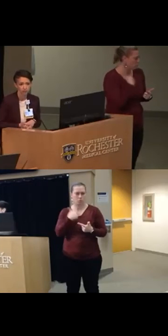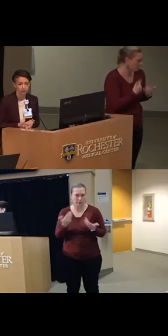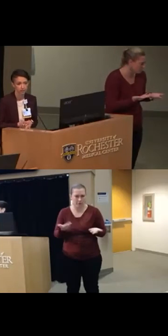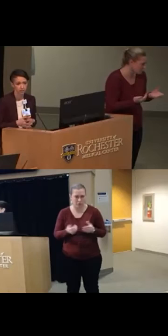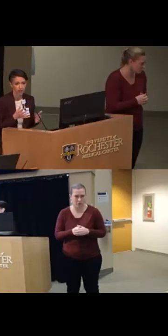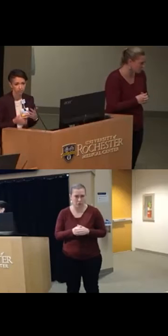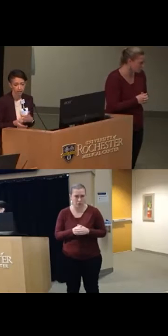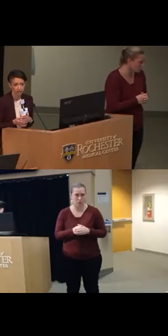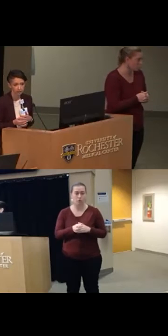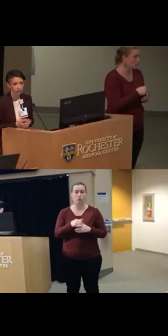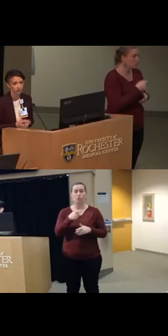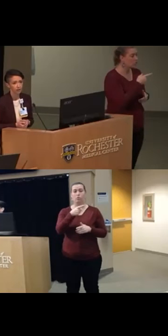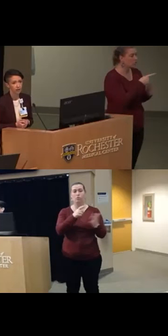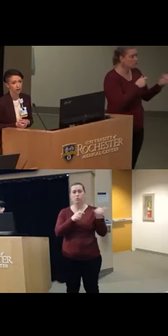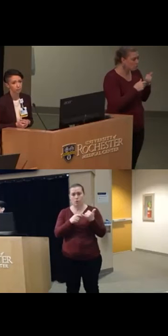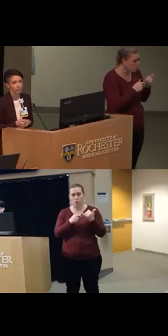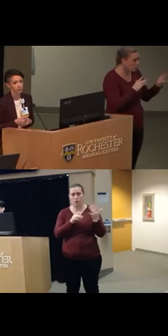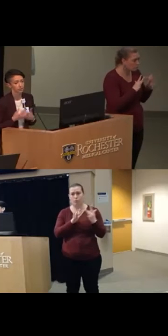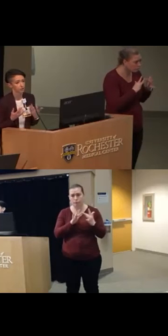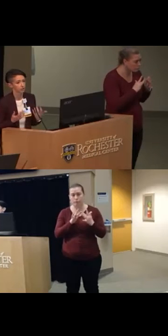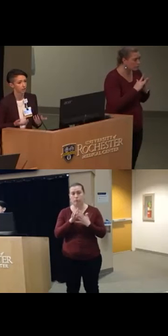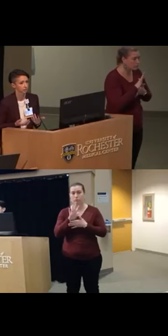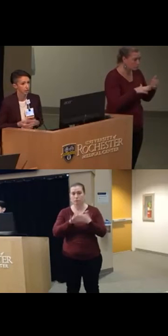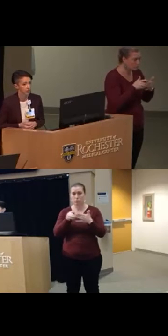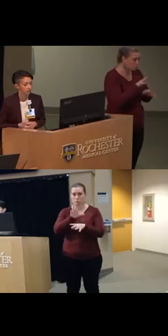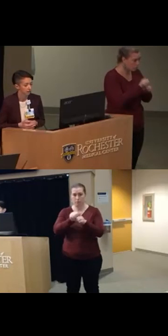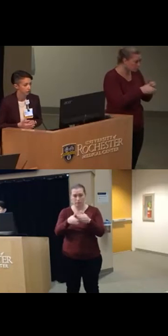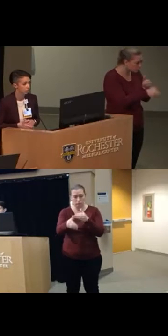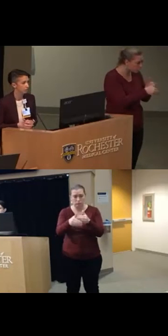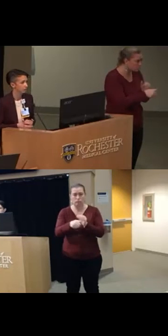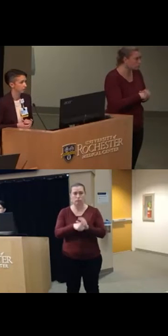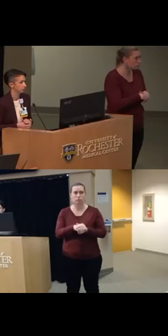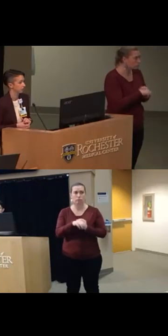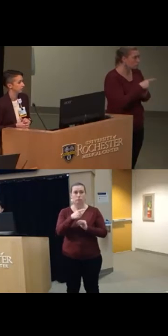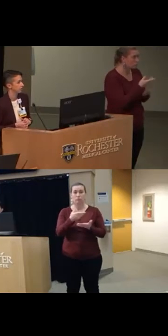within 3 to five days um they're scheduling a same day crisis appointment they're speaking with the